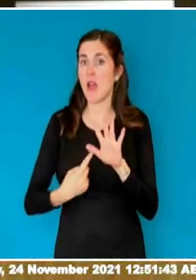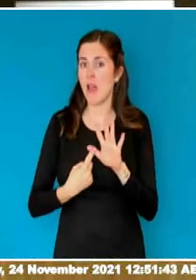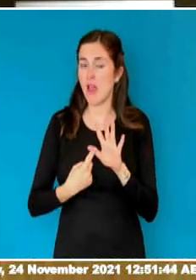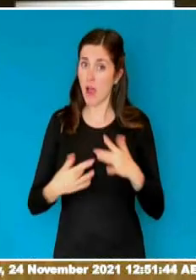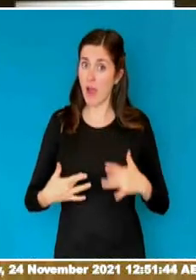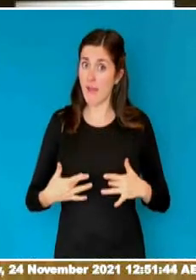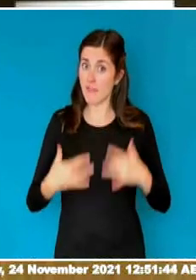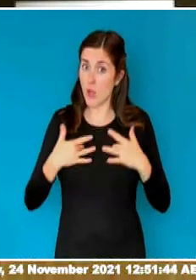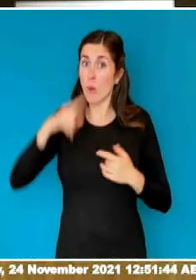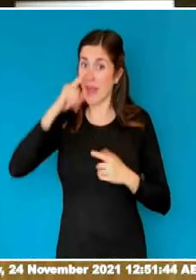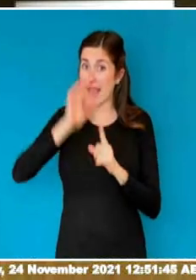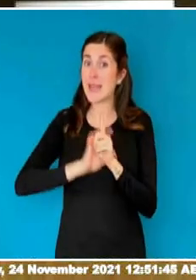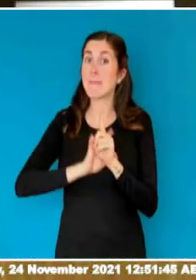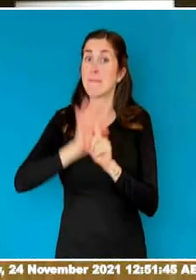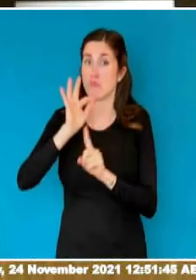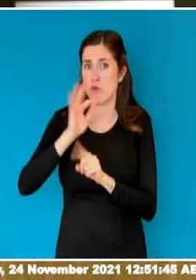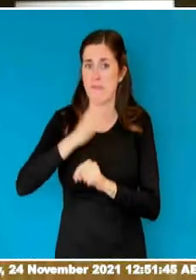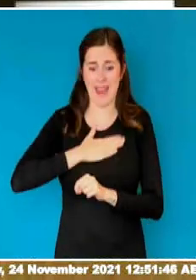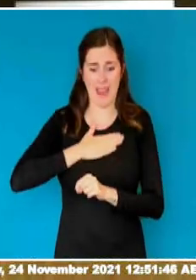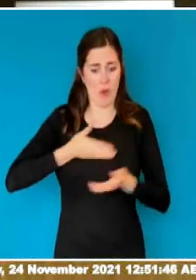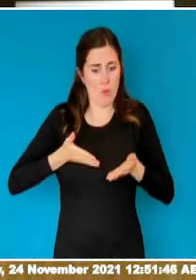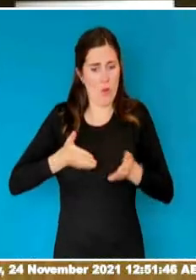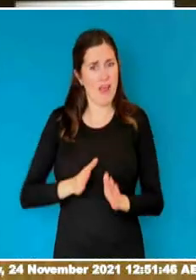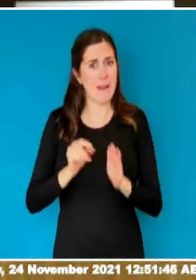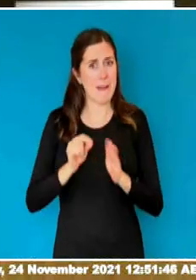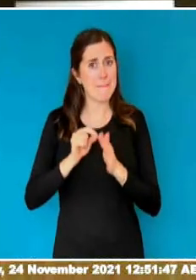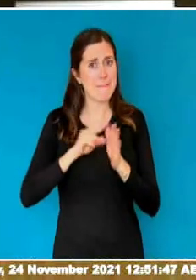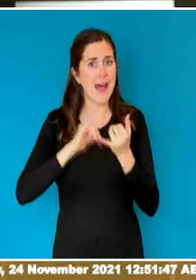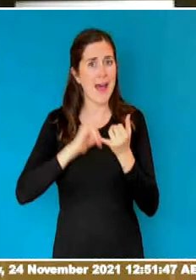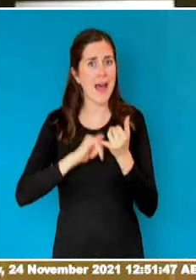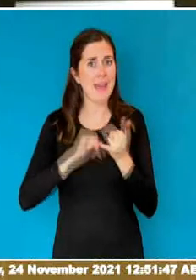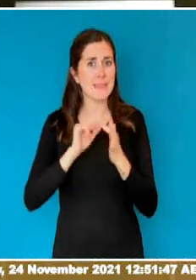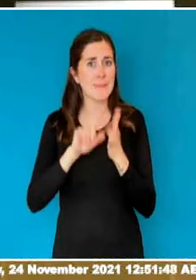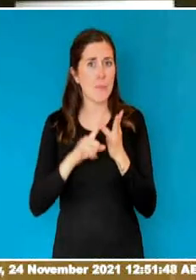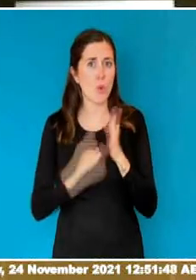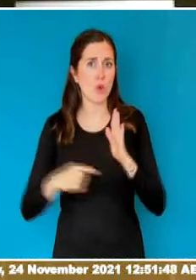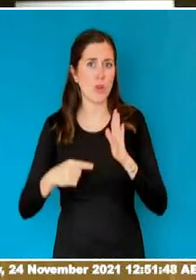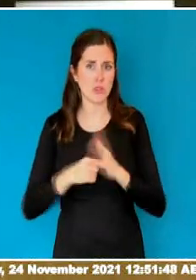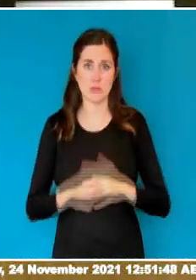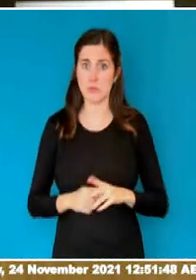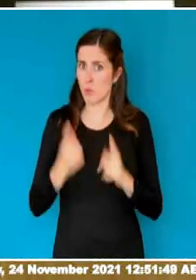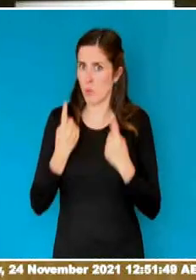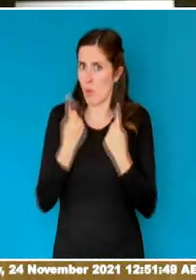further improvements and so that is one of our current actions that is kicking off to